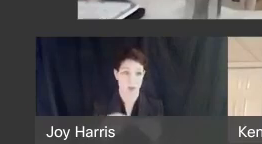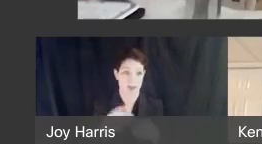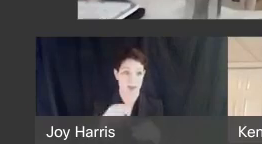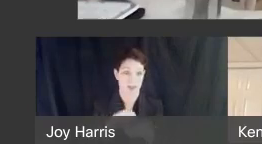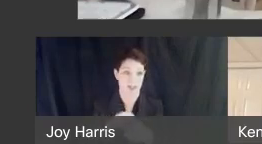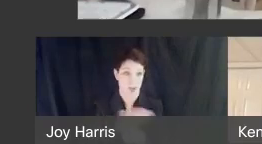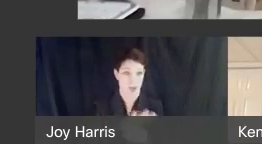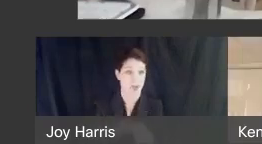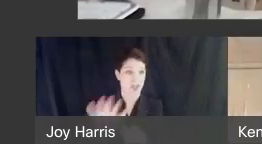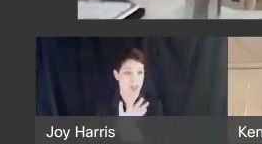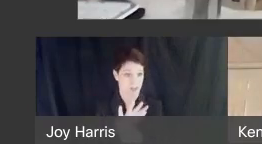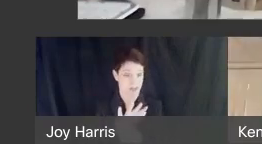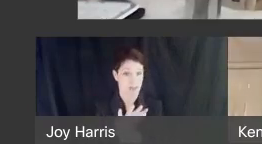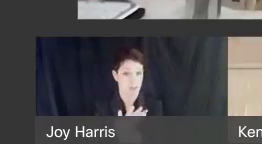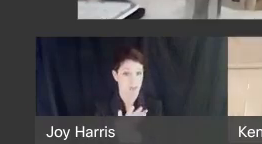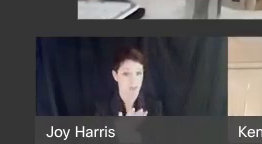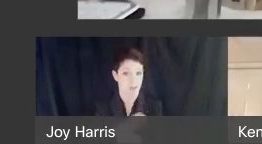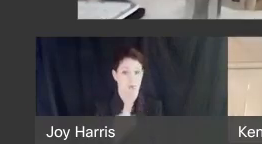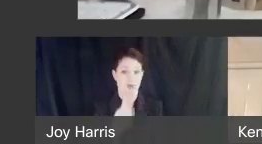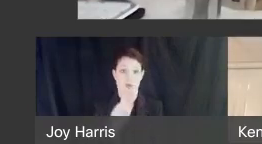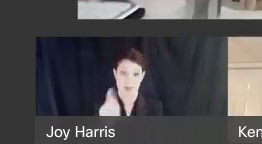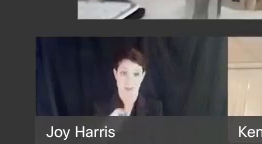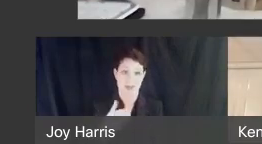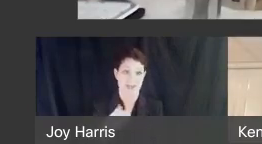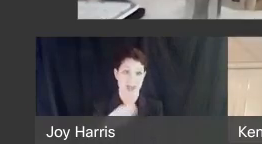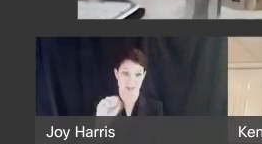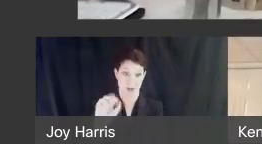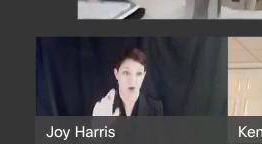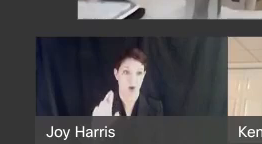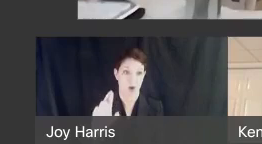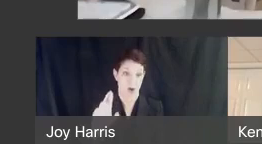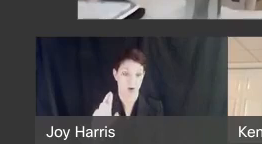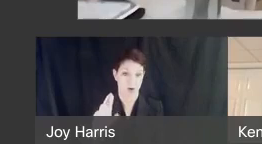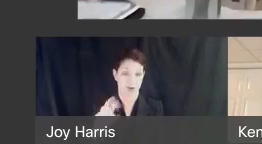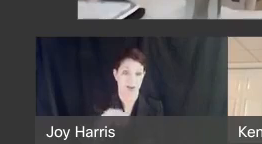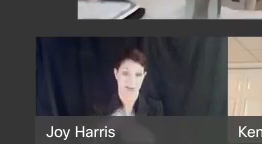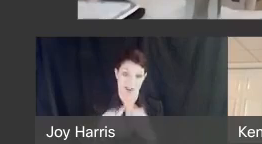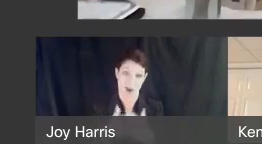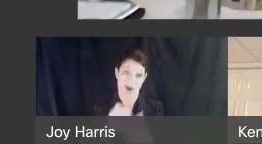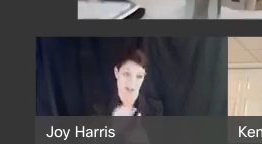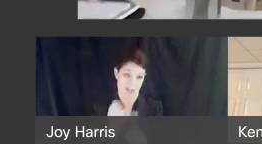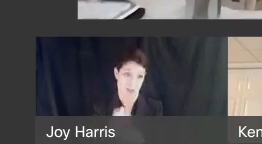you would really have to have a car in almost all cases to get there, the drive times